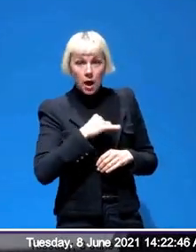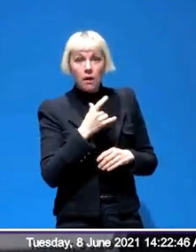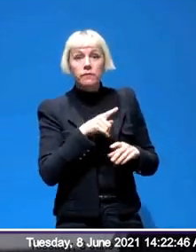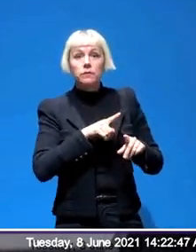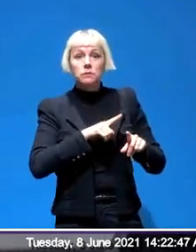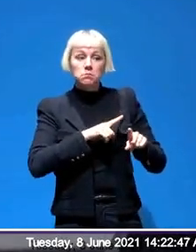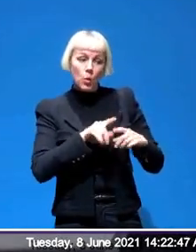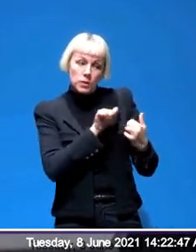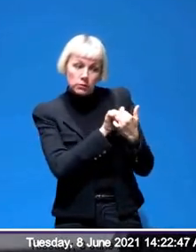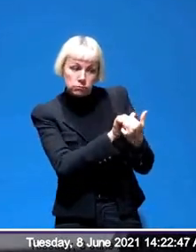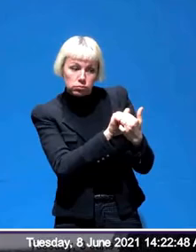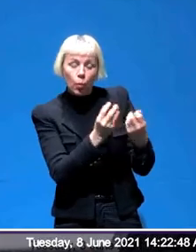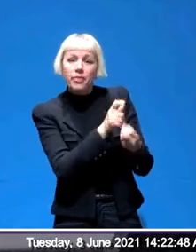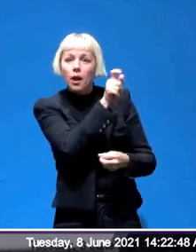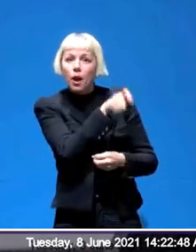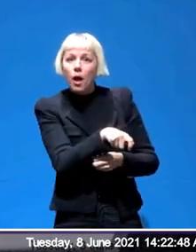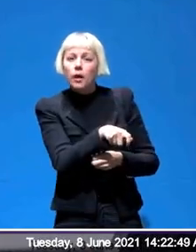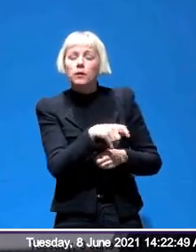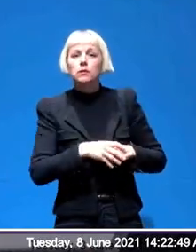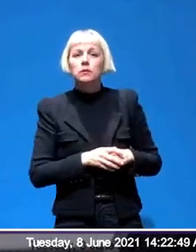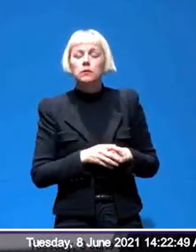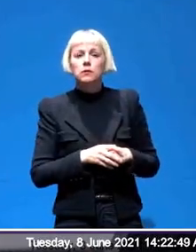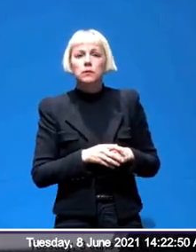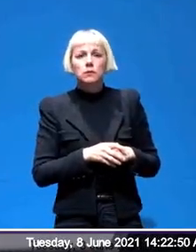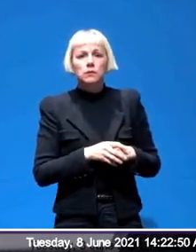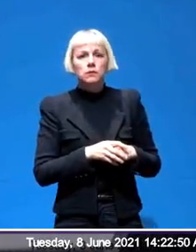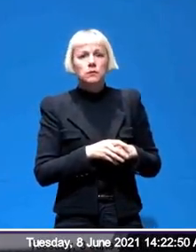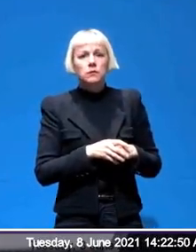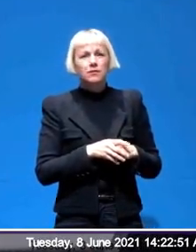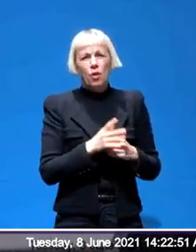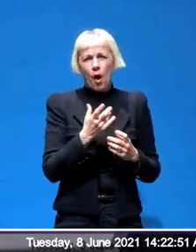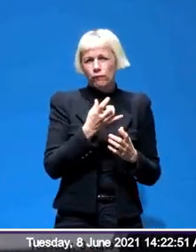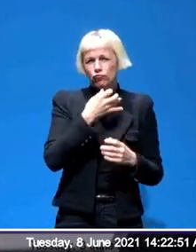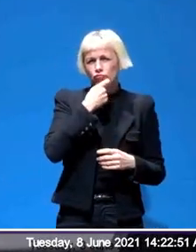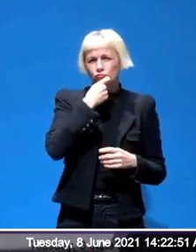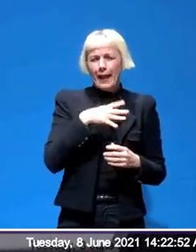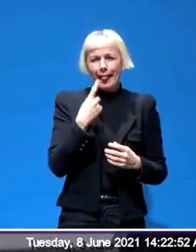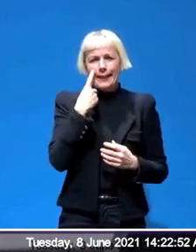So I would rarely see reports about human resources, organisational ---